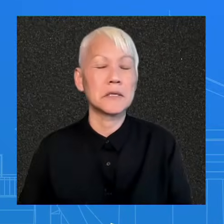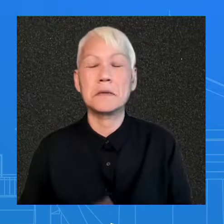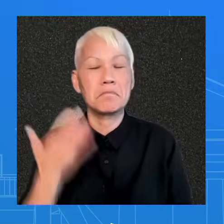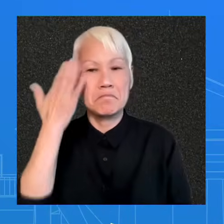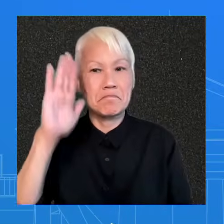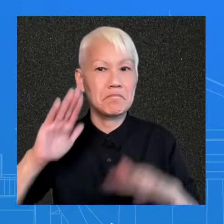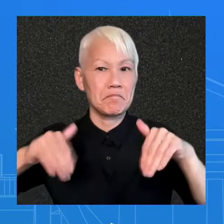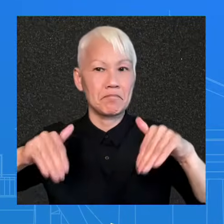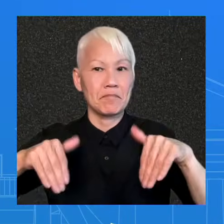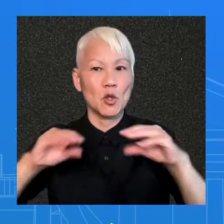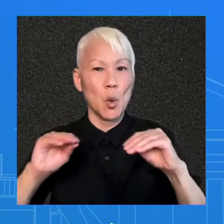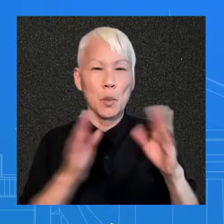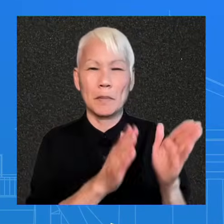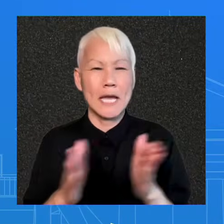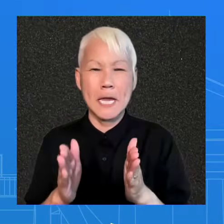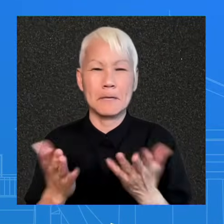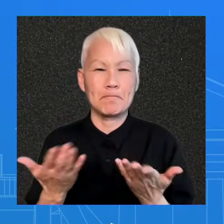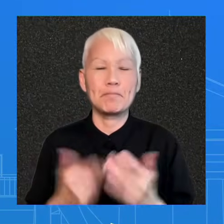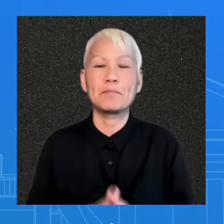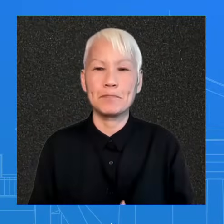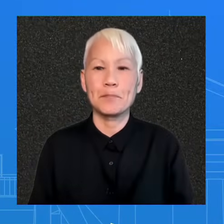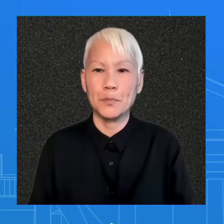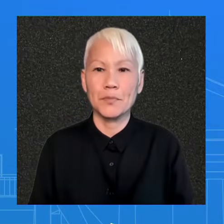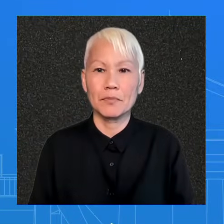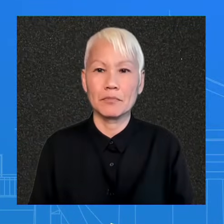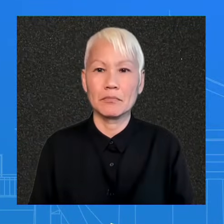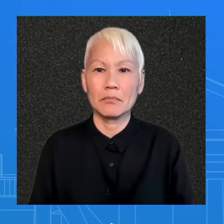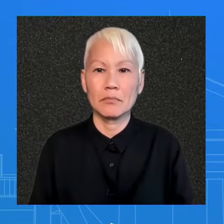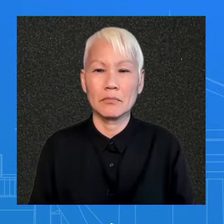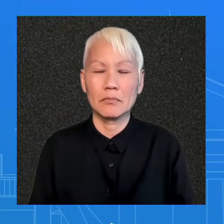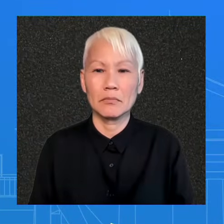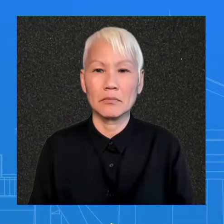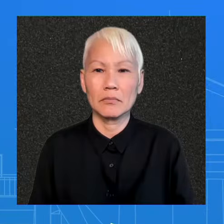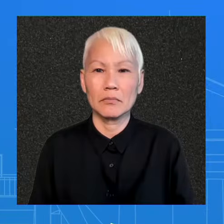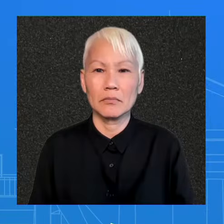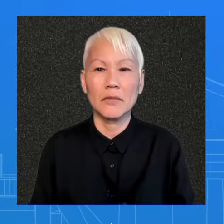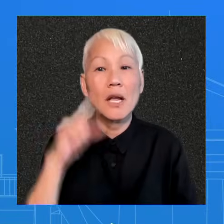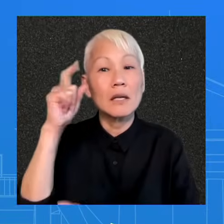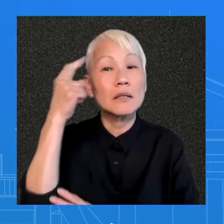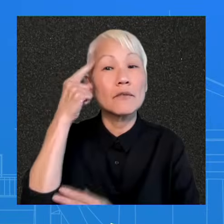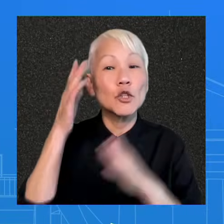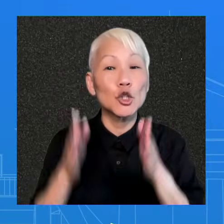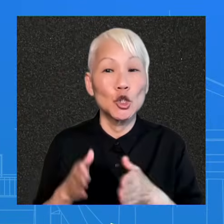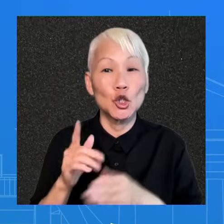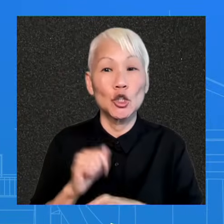last night during a CNN Town Hall, former Governor Nikki Haley suggested that allowing transgender girls into female locker rooms